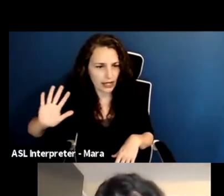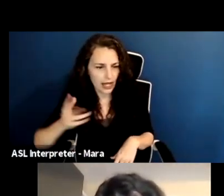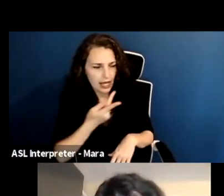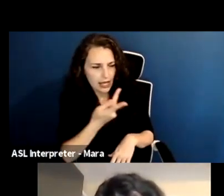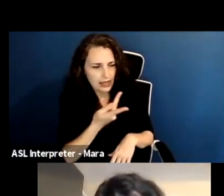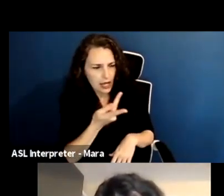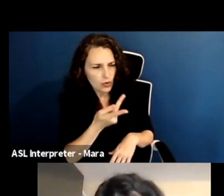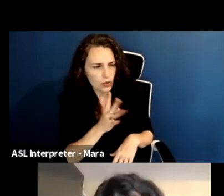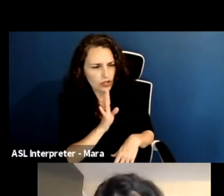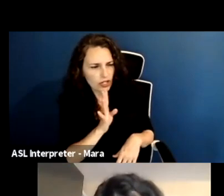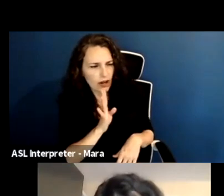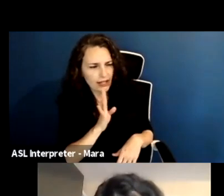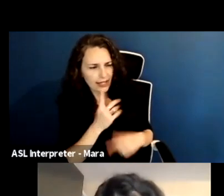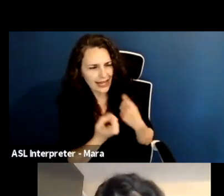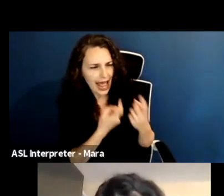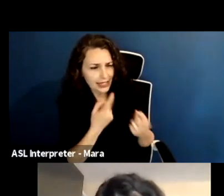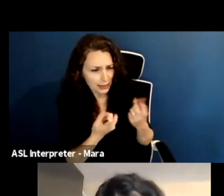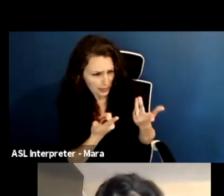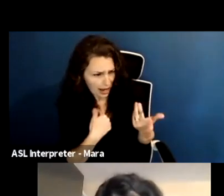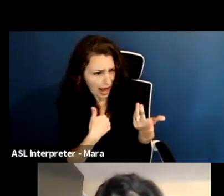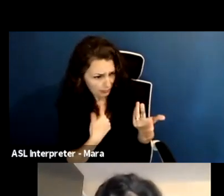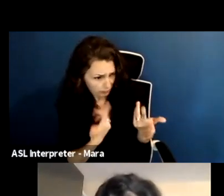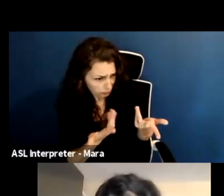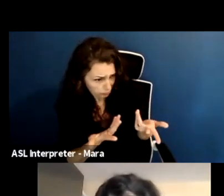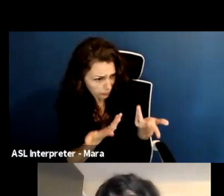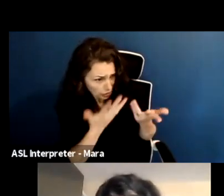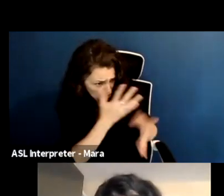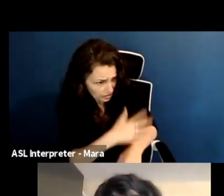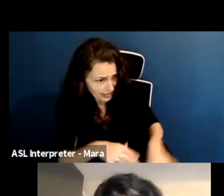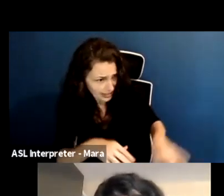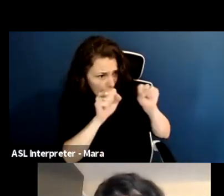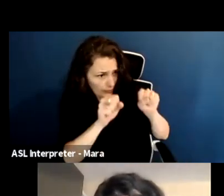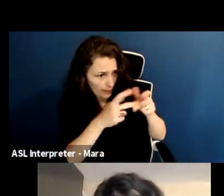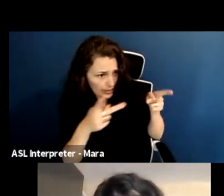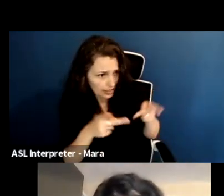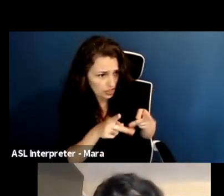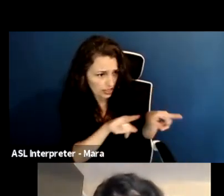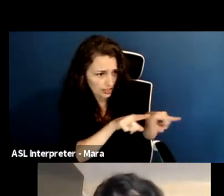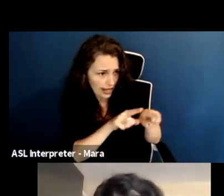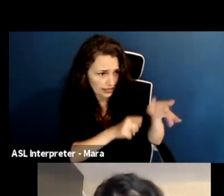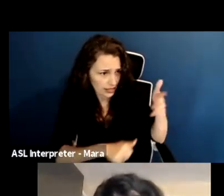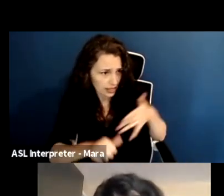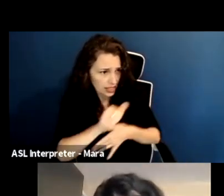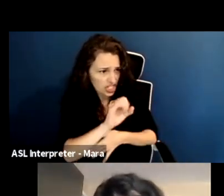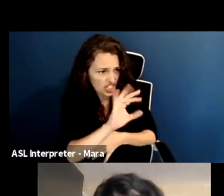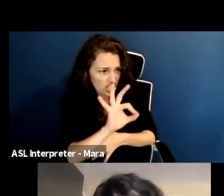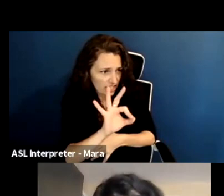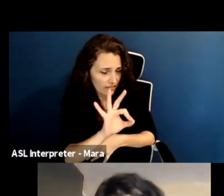about taking the position as chief. And I was absolutely terrifying because